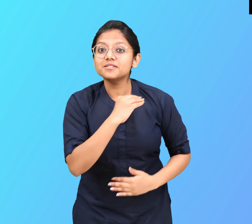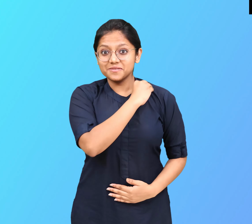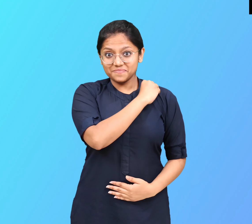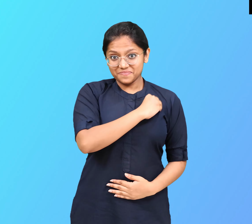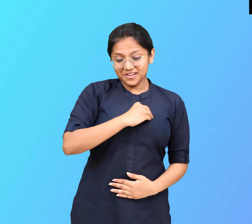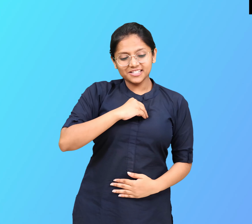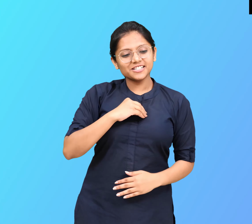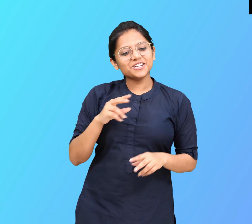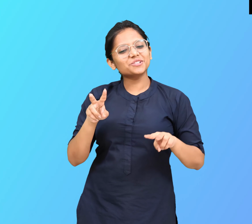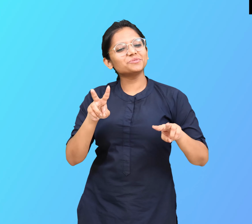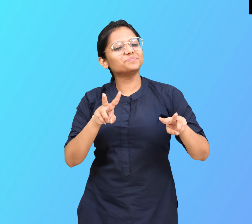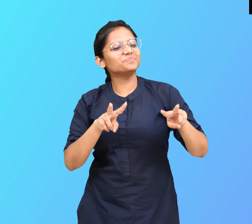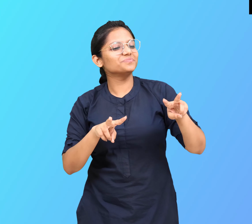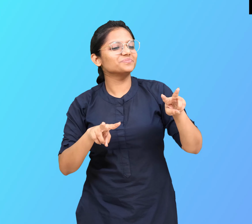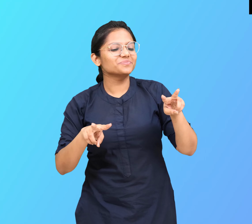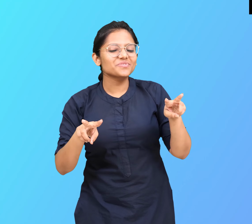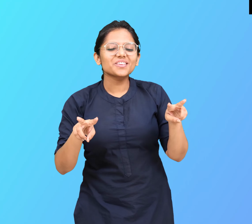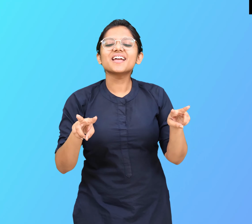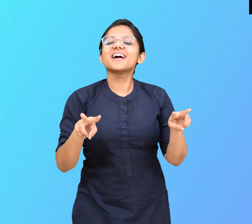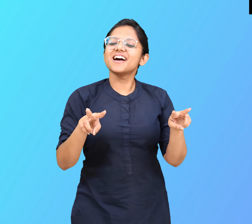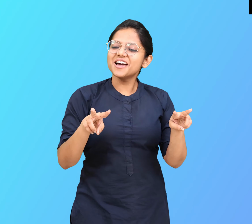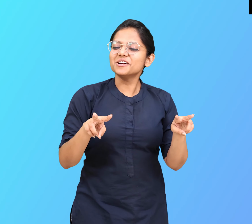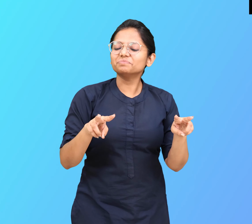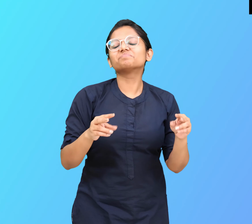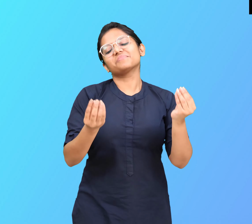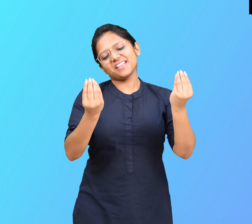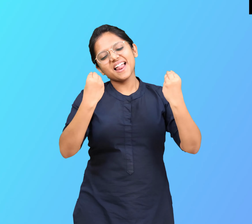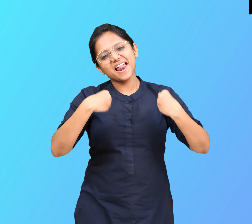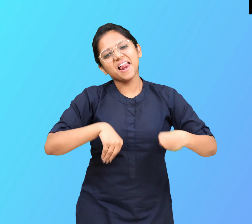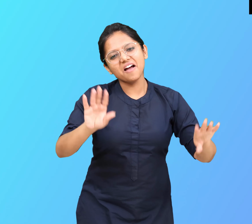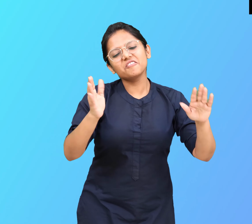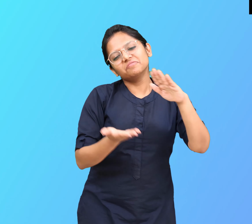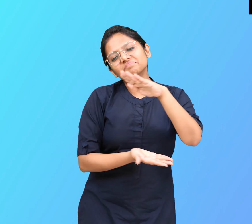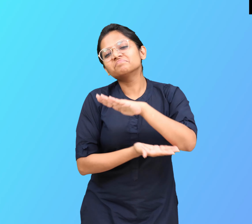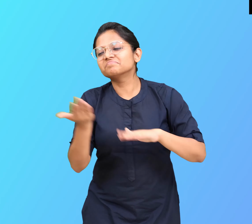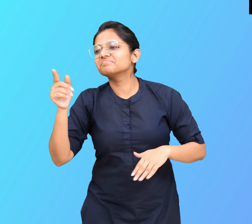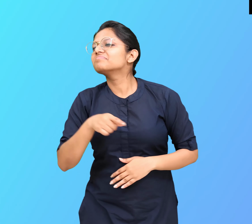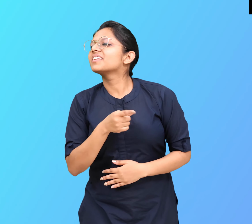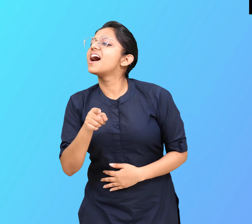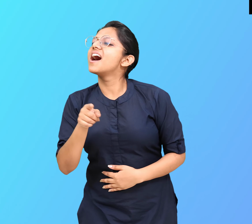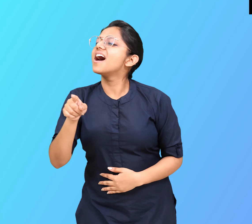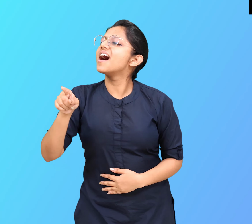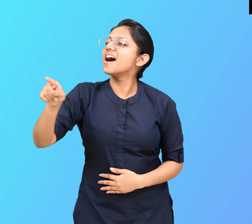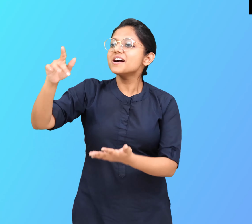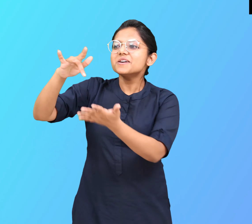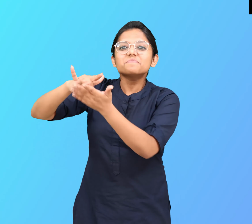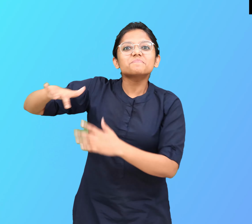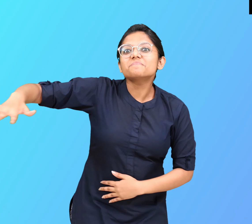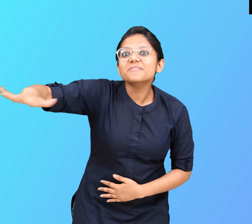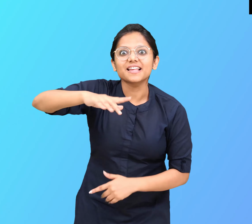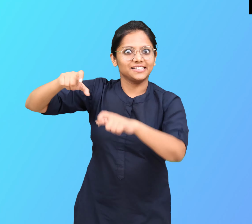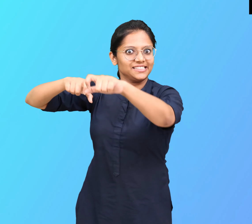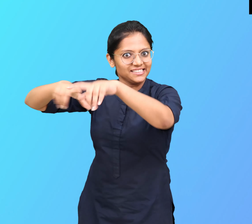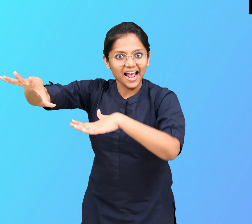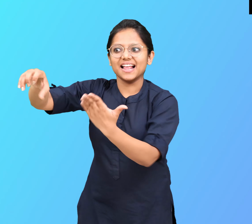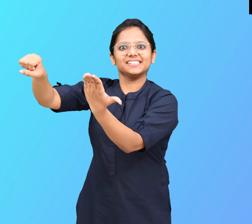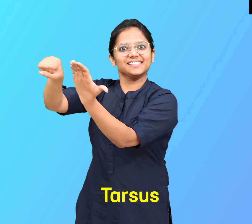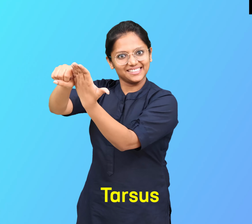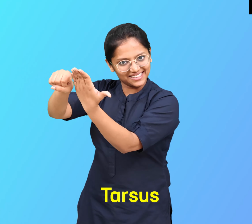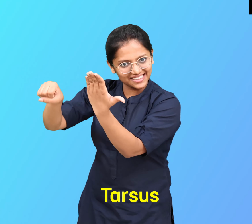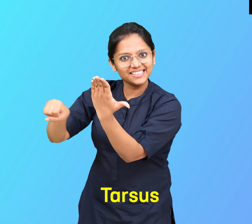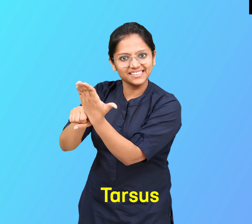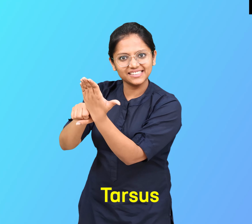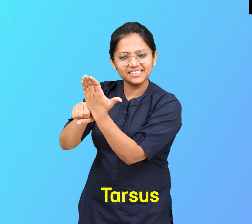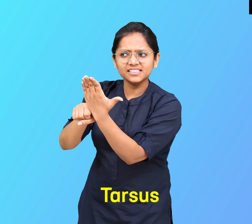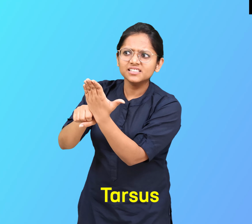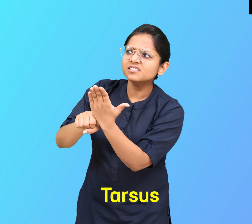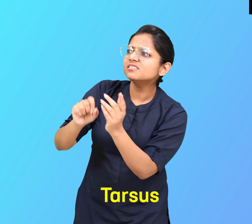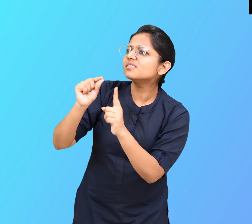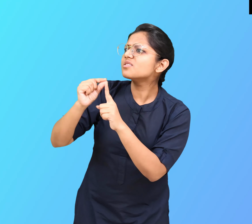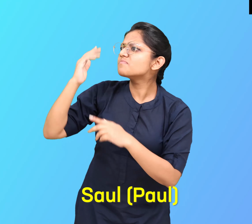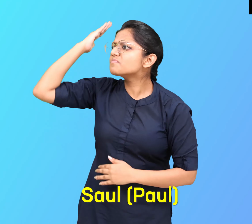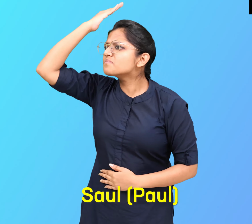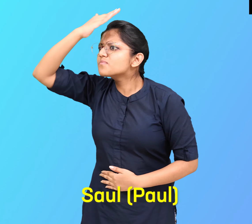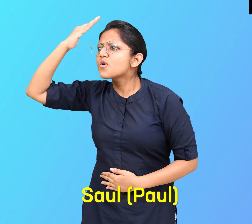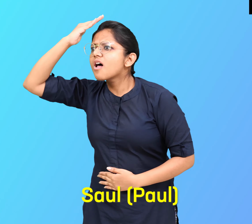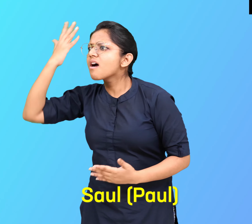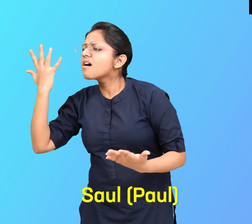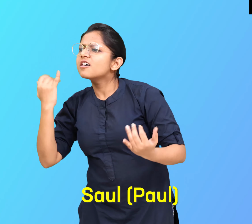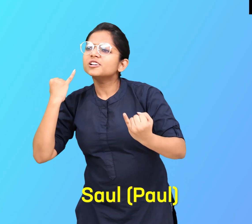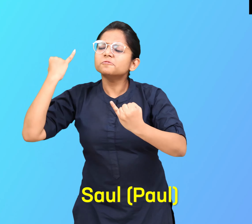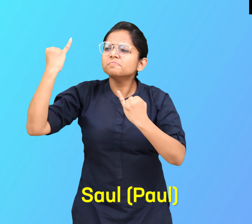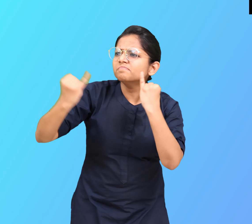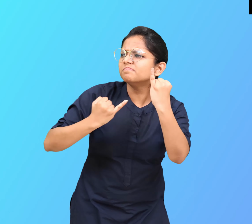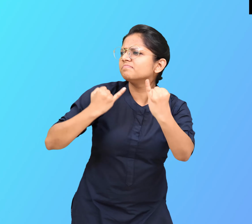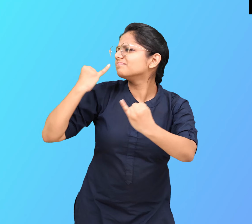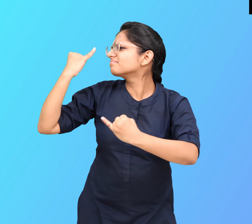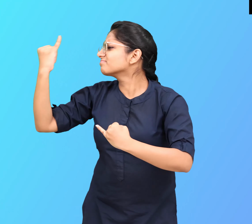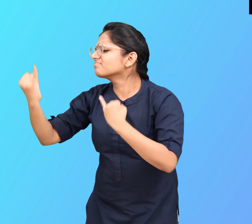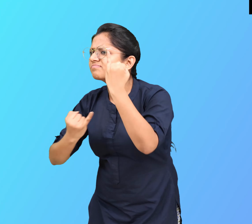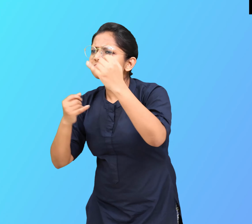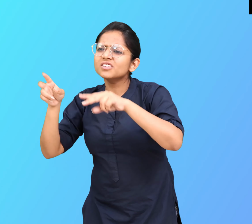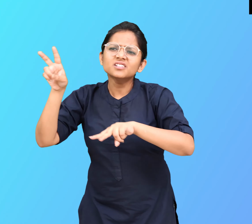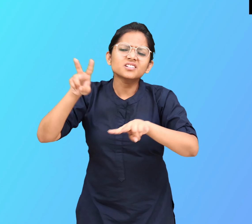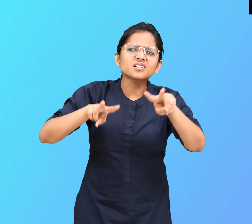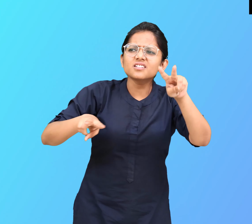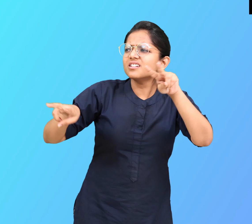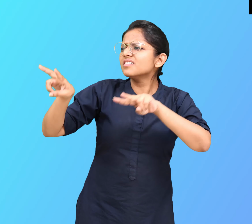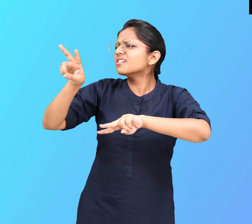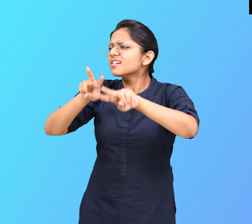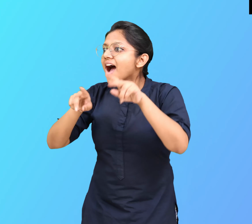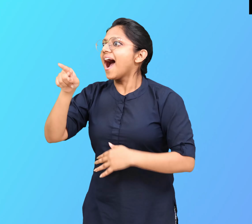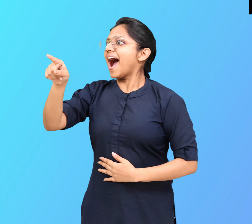Then Barnabas went to the city of Tarsus to look for Saul.